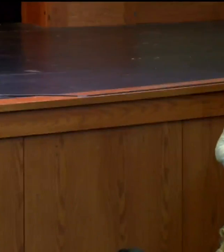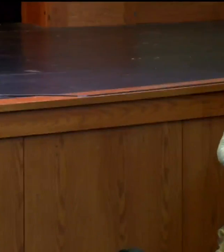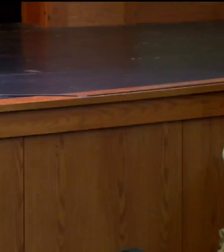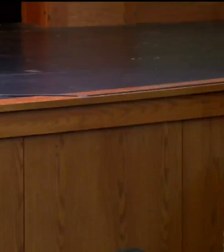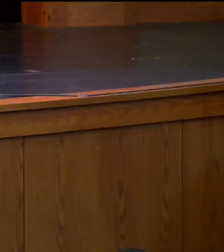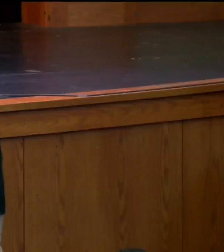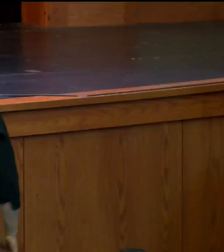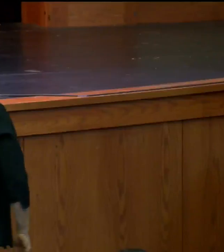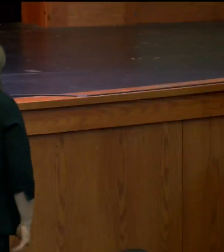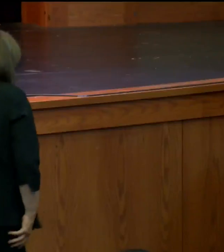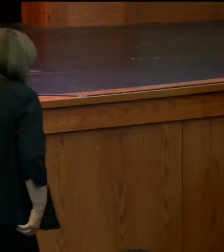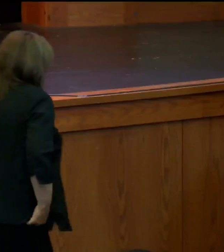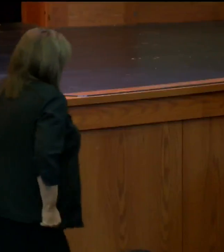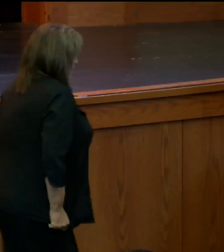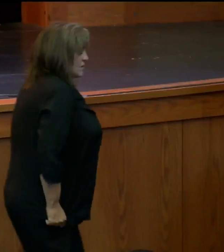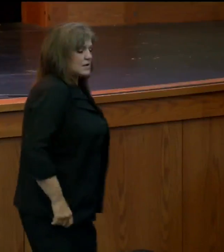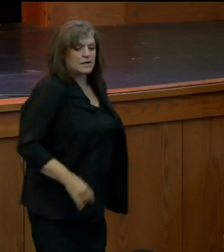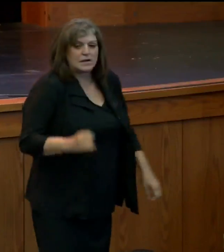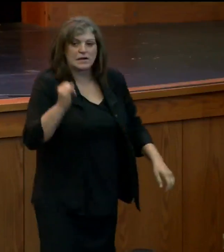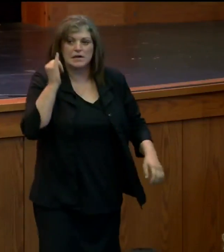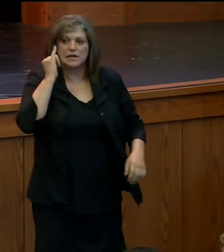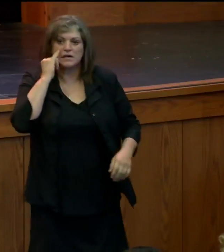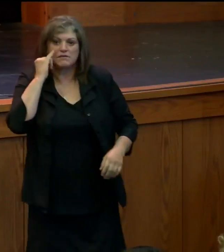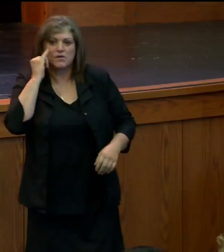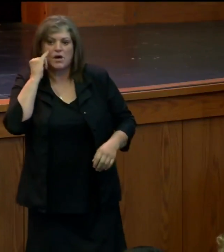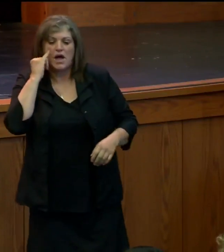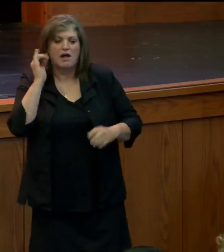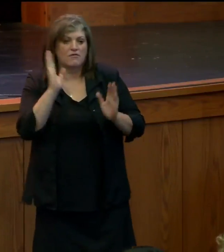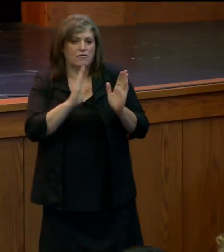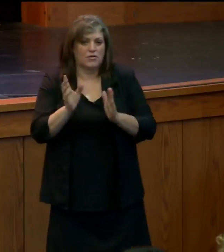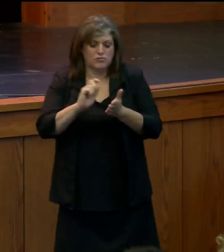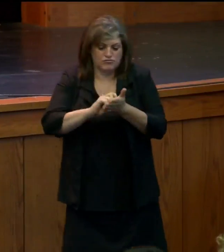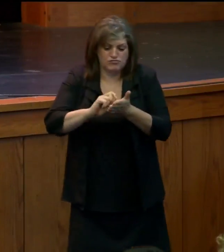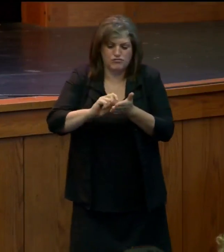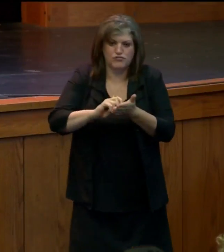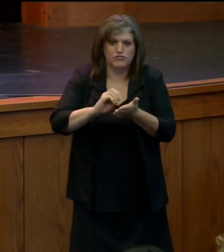LET ME ASK IF YOU HAVE PREPARED WRITTEN COMMENTS PLEASE FEEL FREE TO SHARE THEM WITH THE